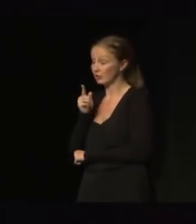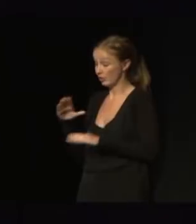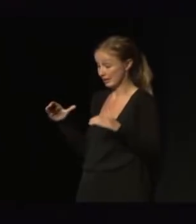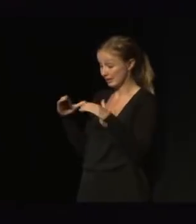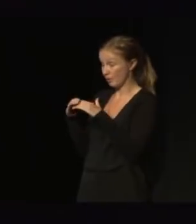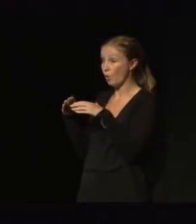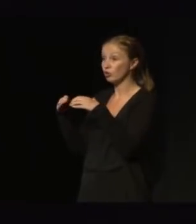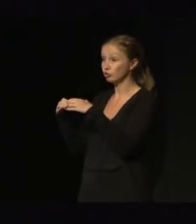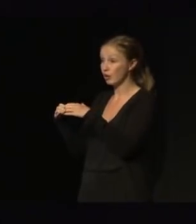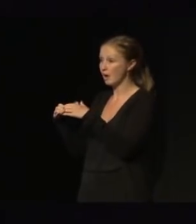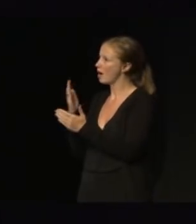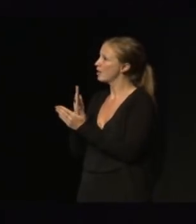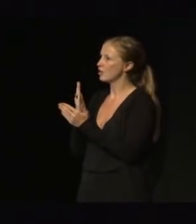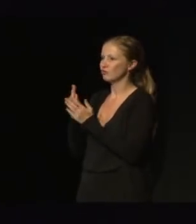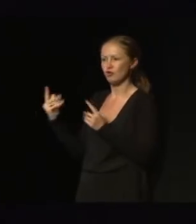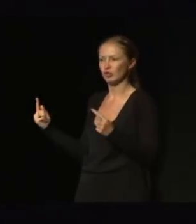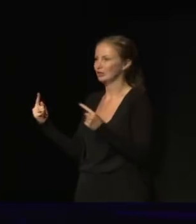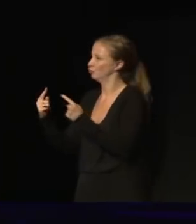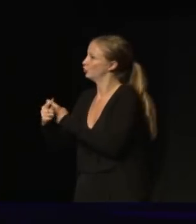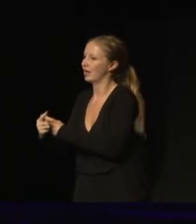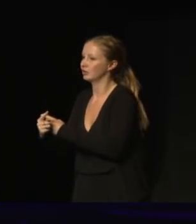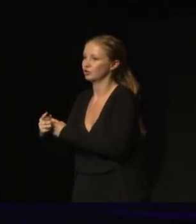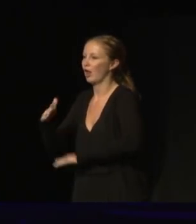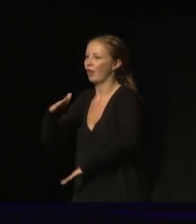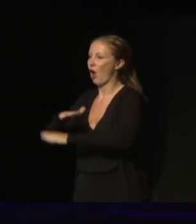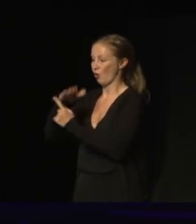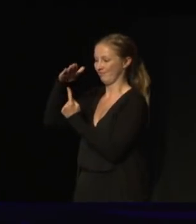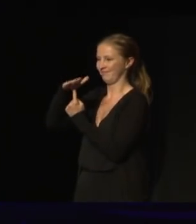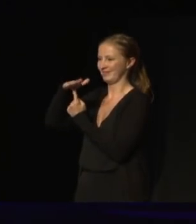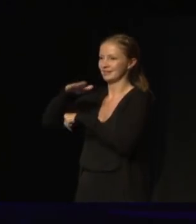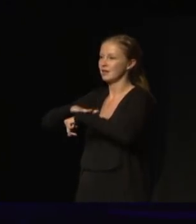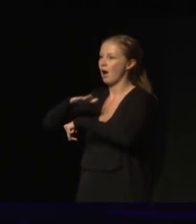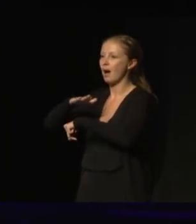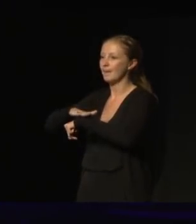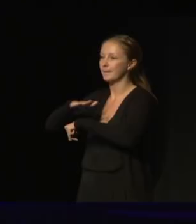they absolutely transform the rest of the suffrage movement. The suffragettes number only a few hundred,